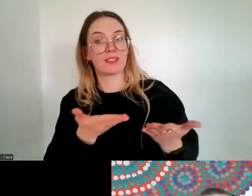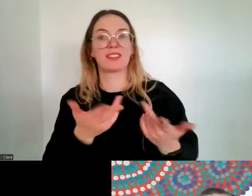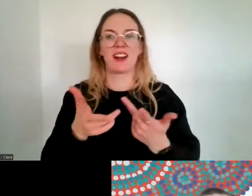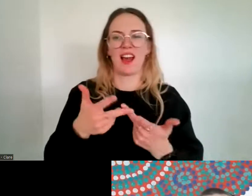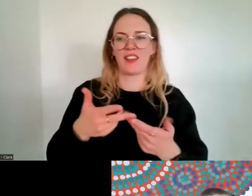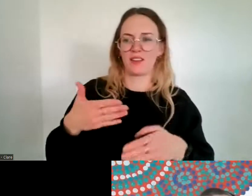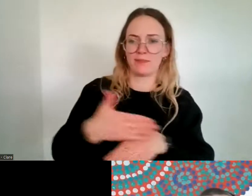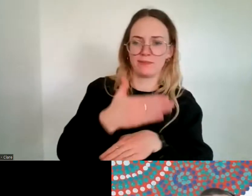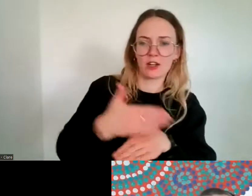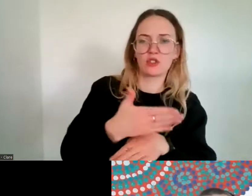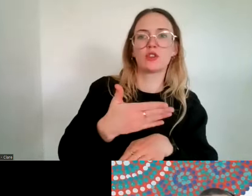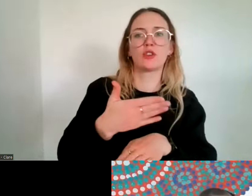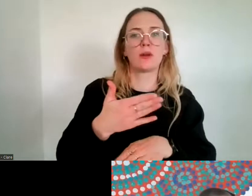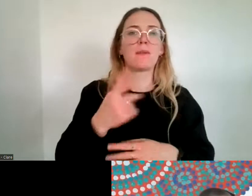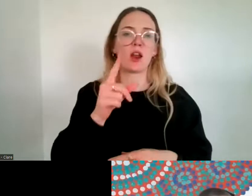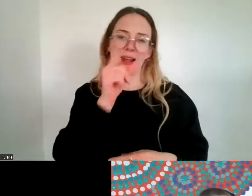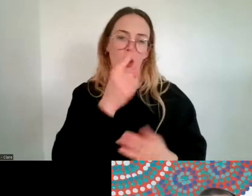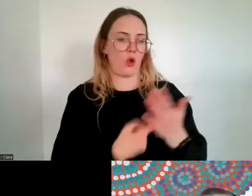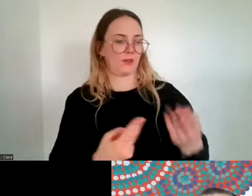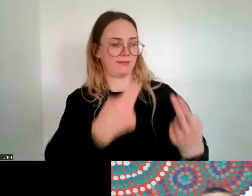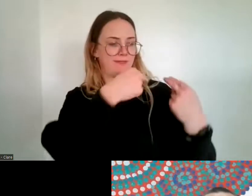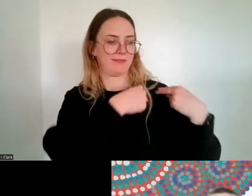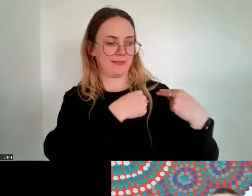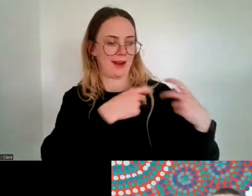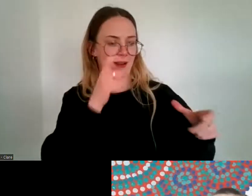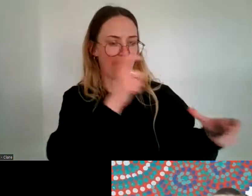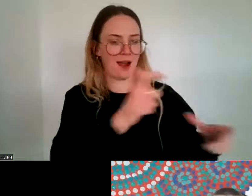but it can only be appointed as a guardian, for example, whereas the Public Trustee is also a